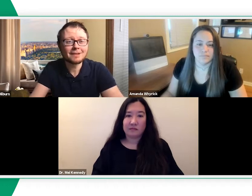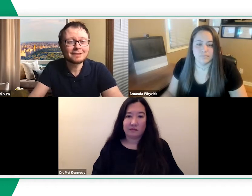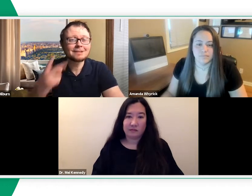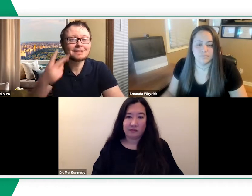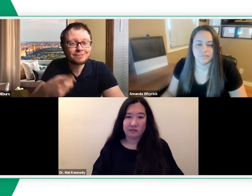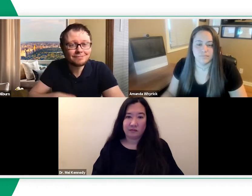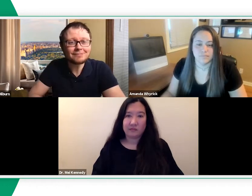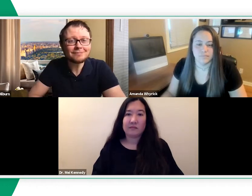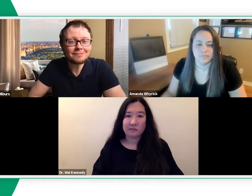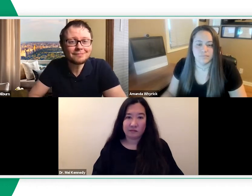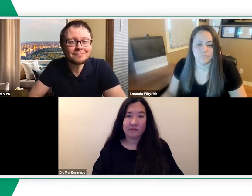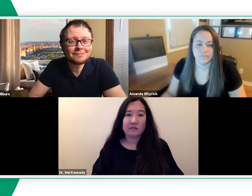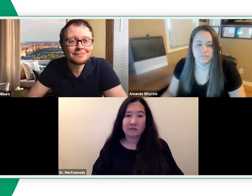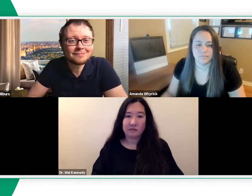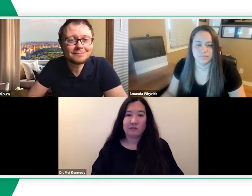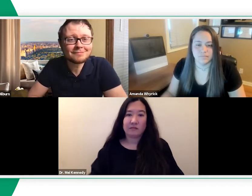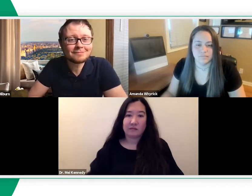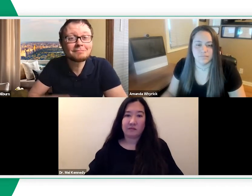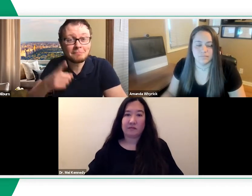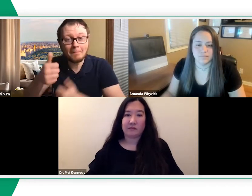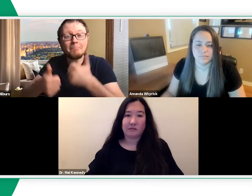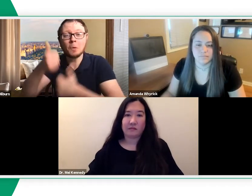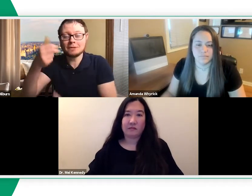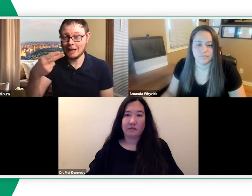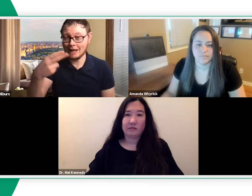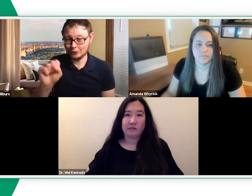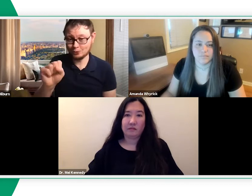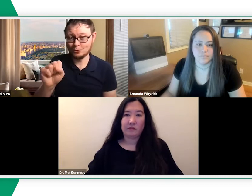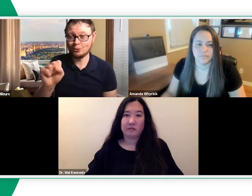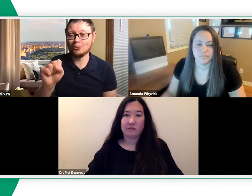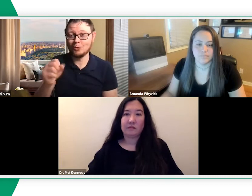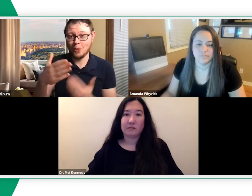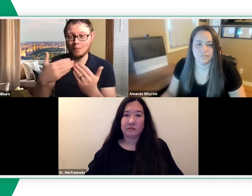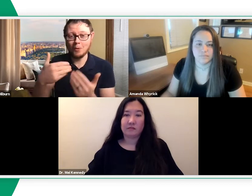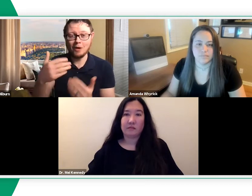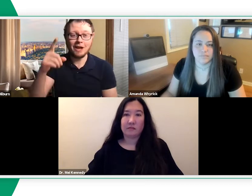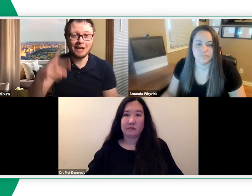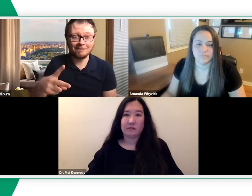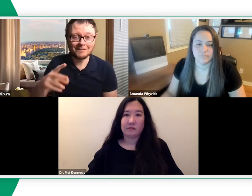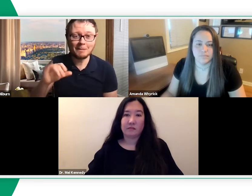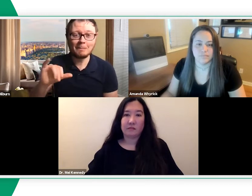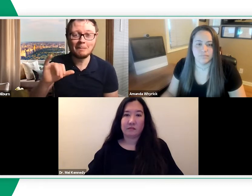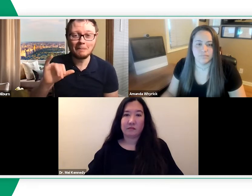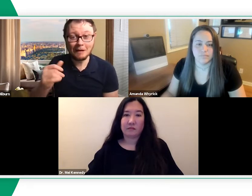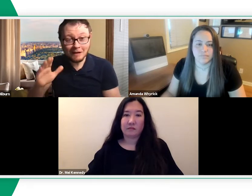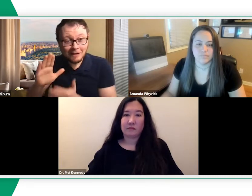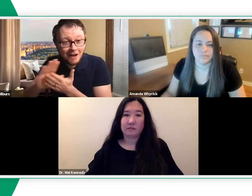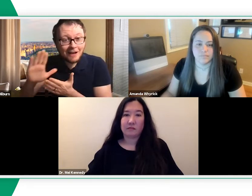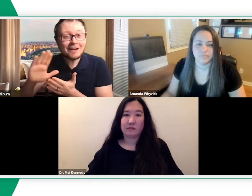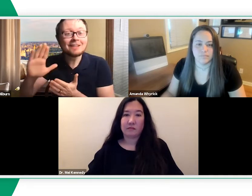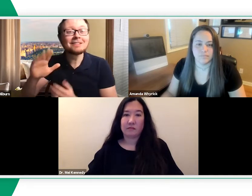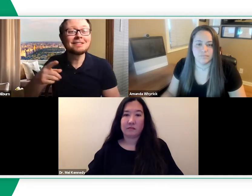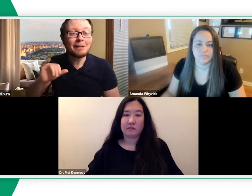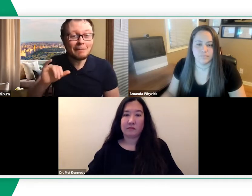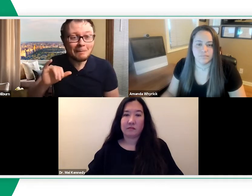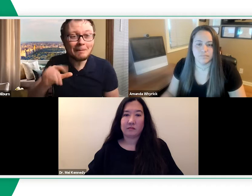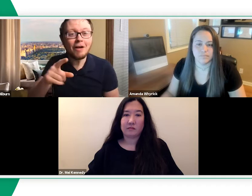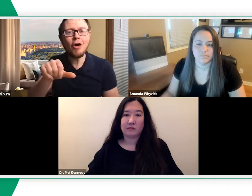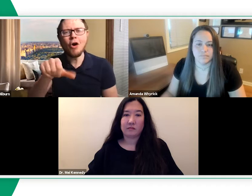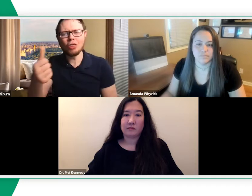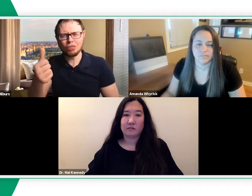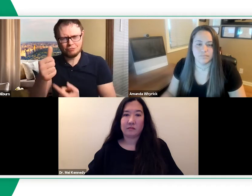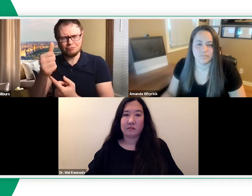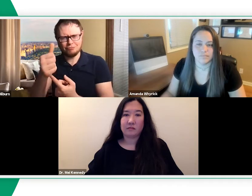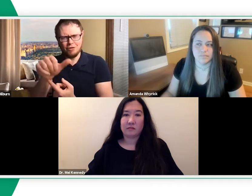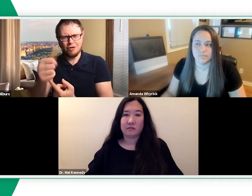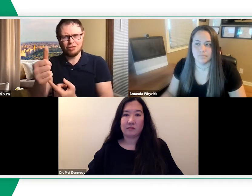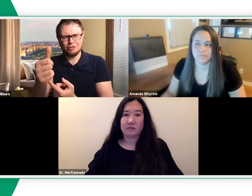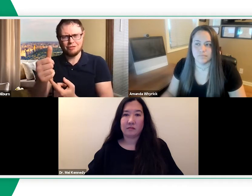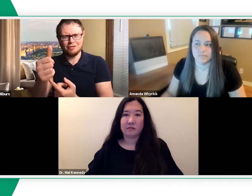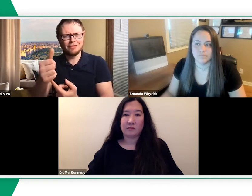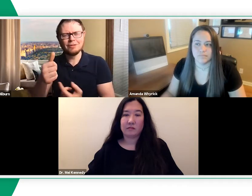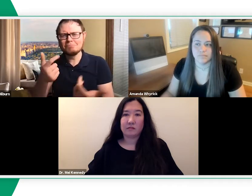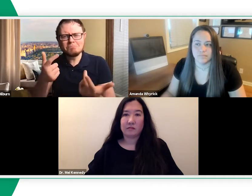Okay, I'm seeing the majority high school. Almost half. Some college in there too.